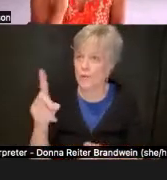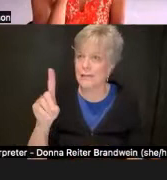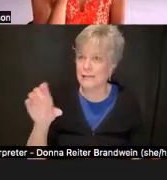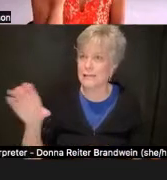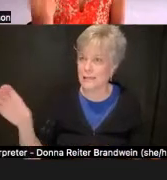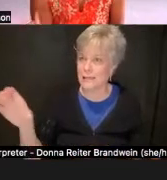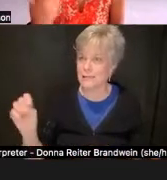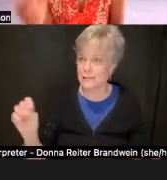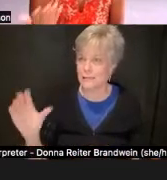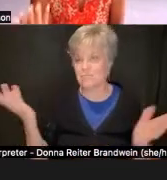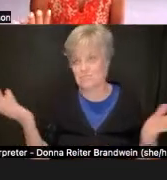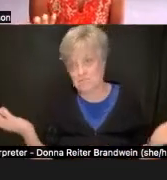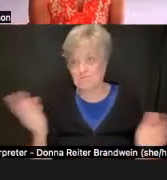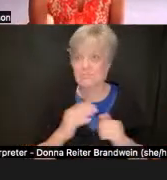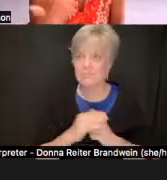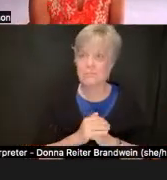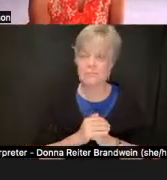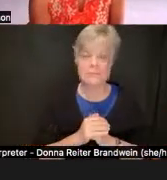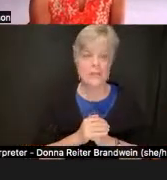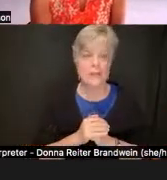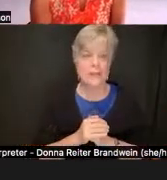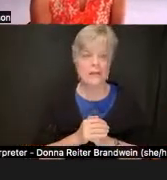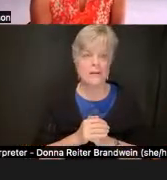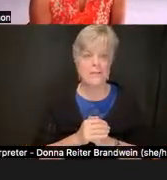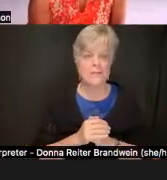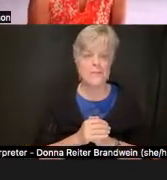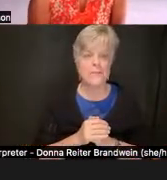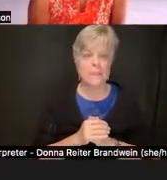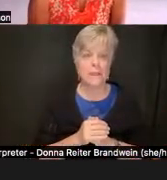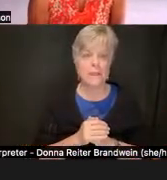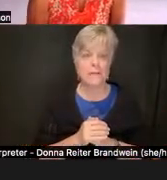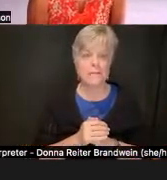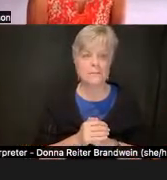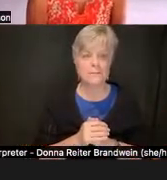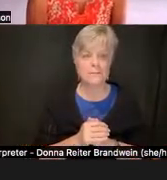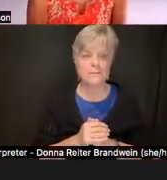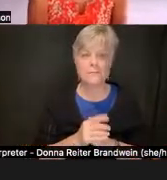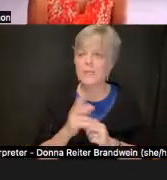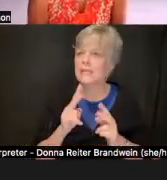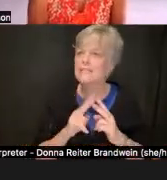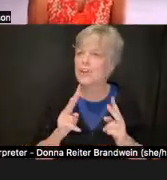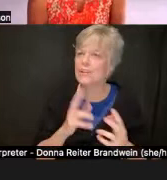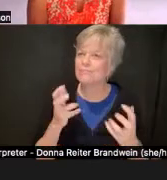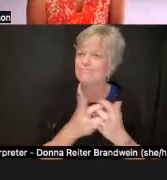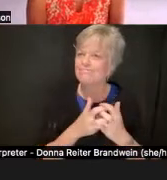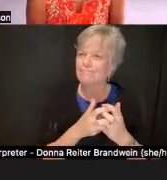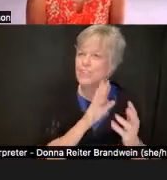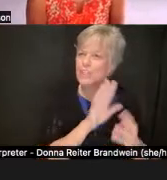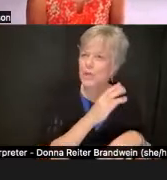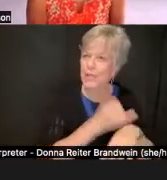So yes, it is very contextual to your campus. Exploring DCC creation stories